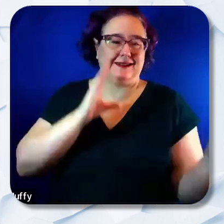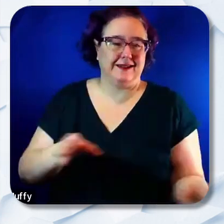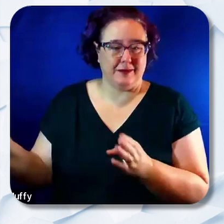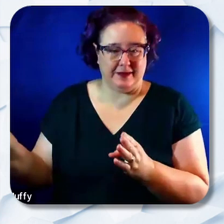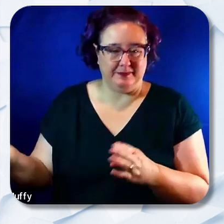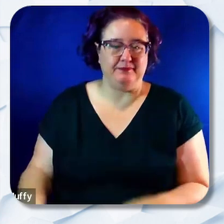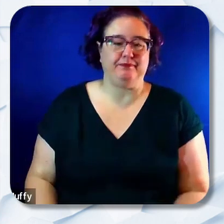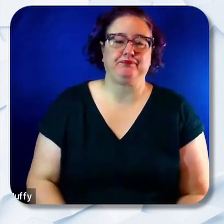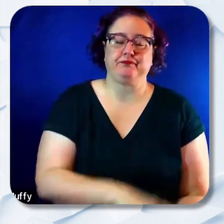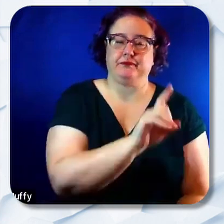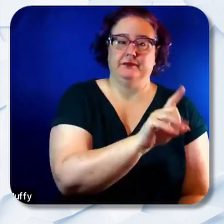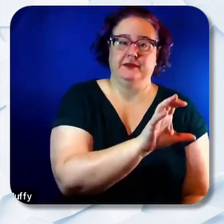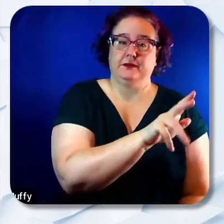2021, to March 31st, 2023.